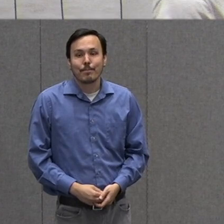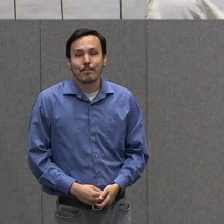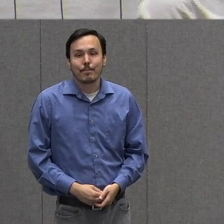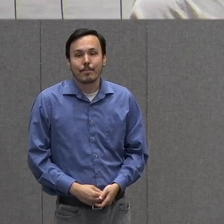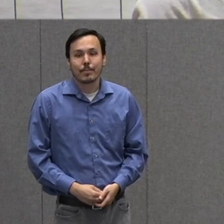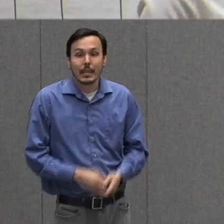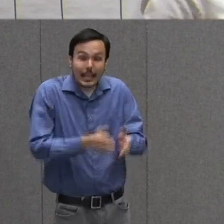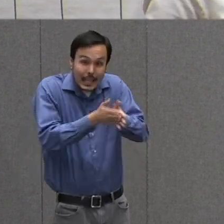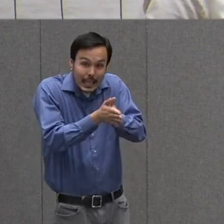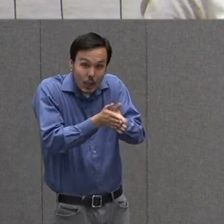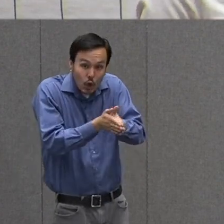They're eager.